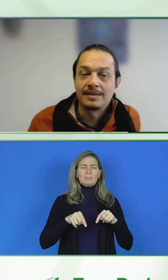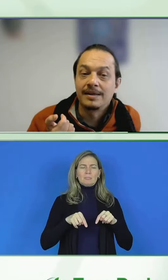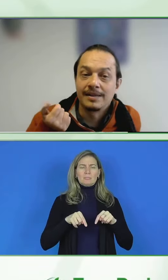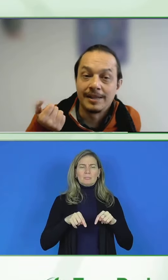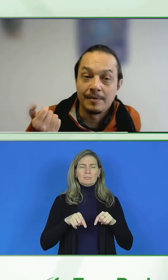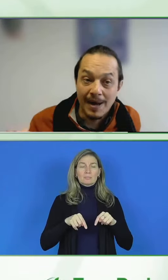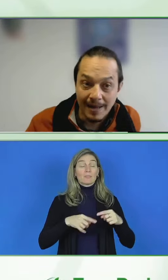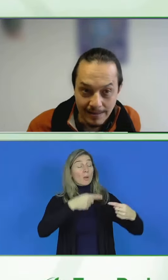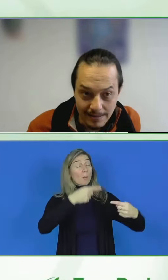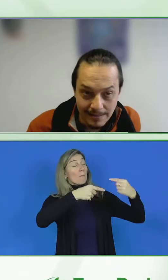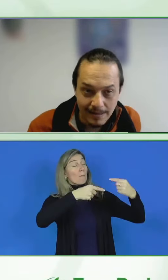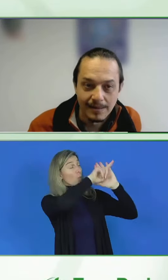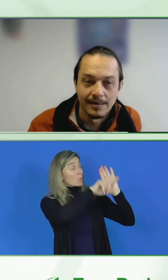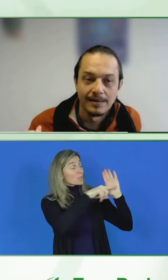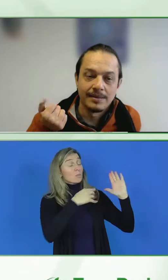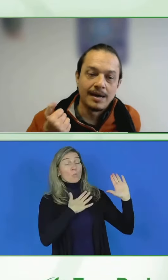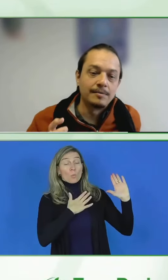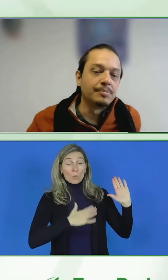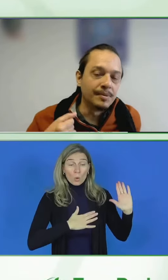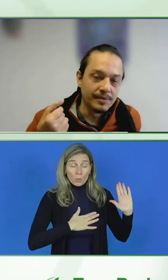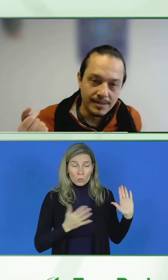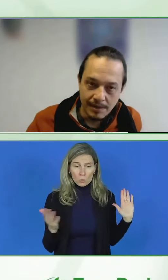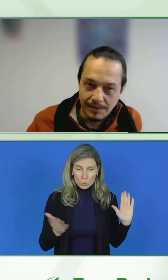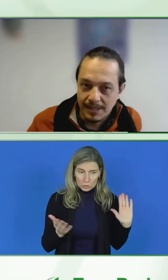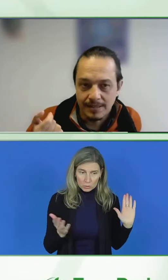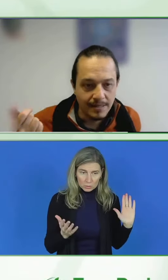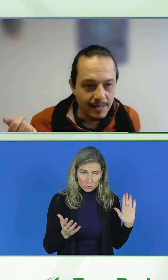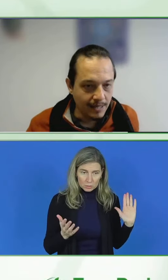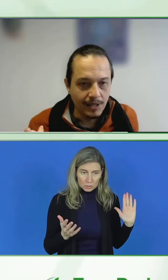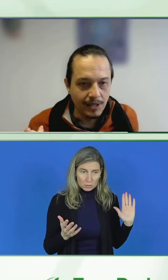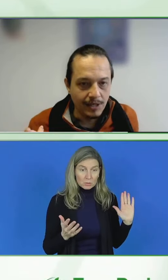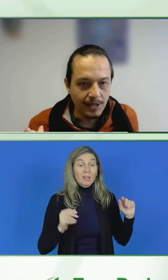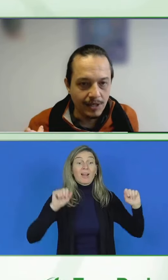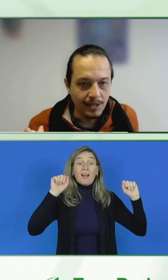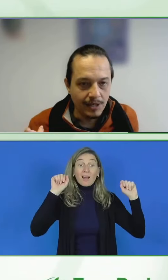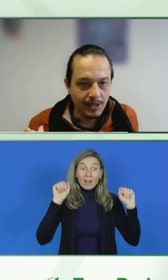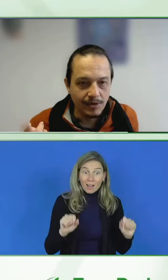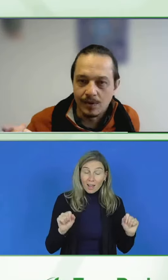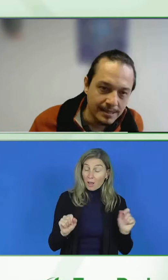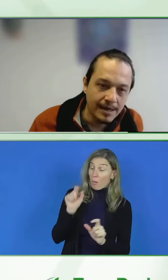and the demands that people with disabilities can live and work et